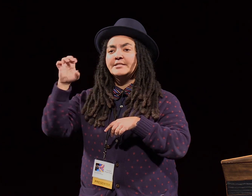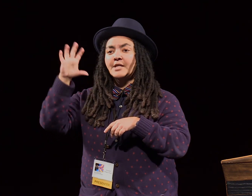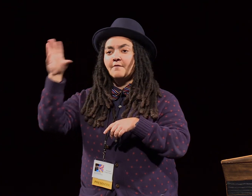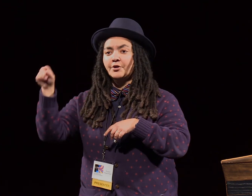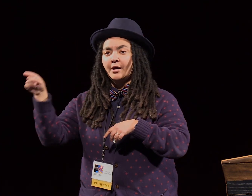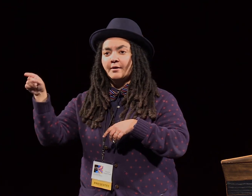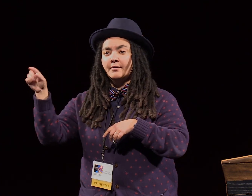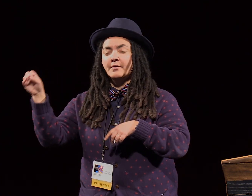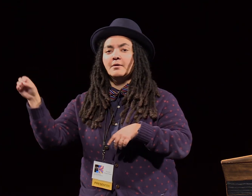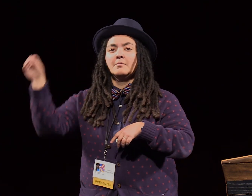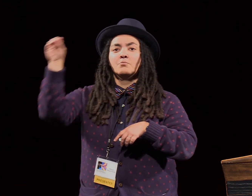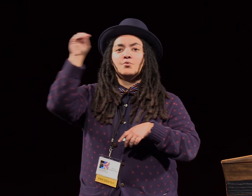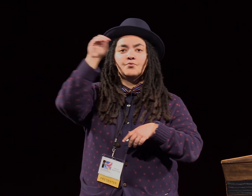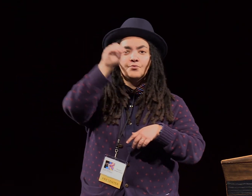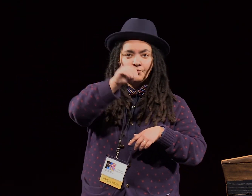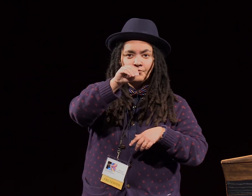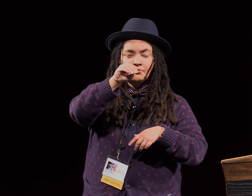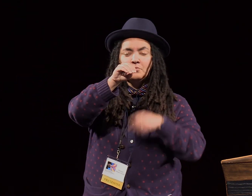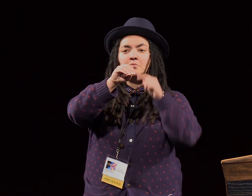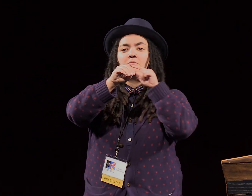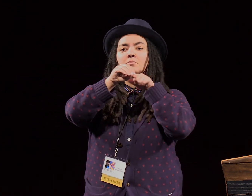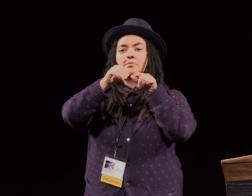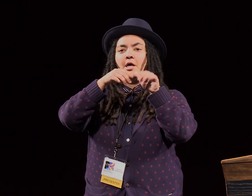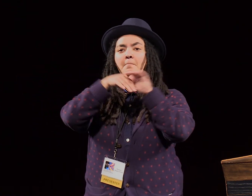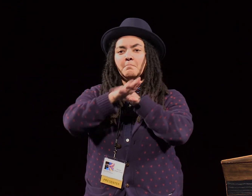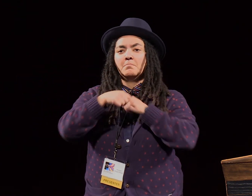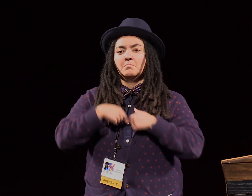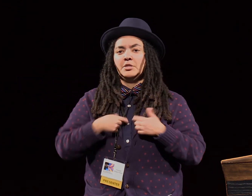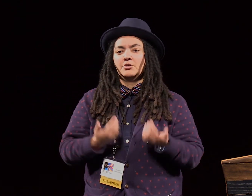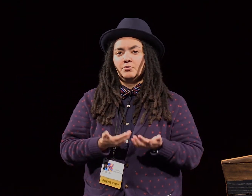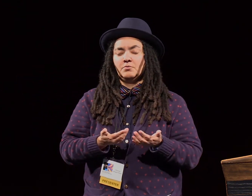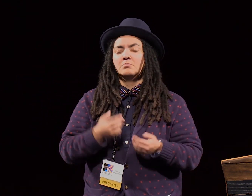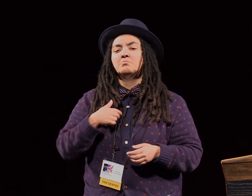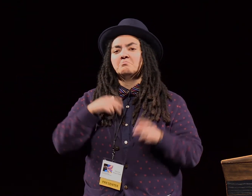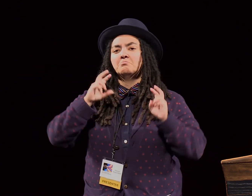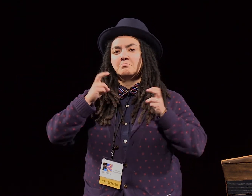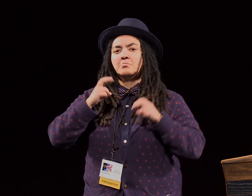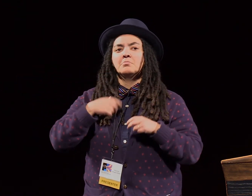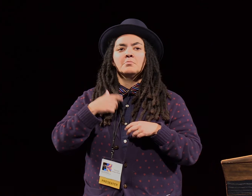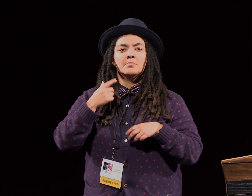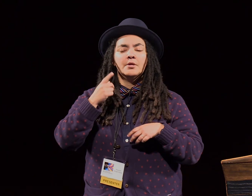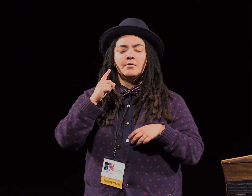My family's from East Africa and we moved here to the U.S., where I was born.